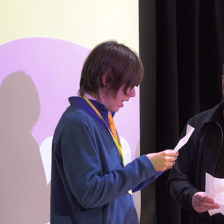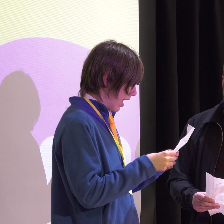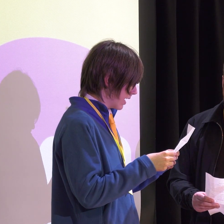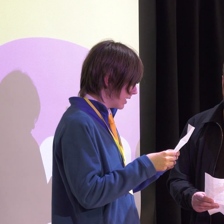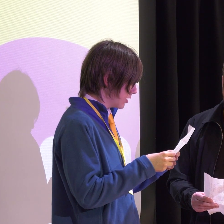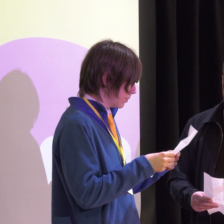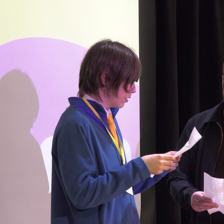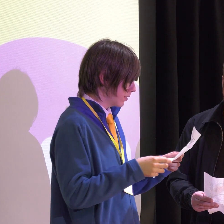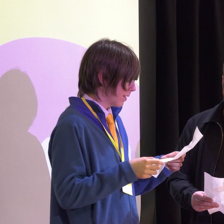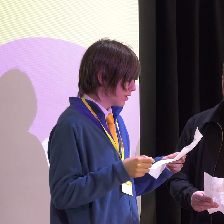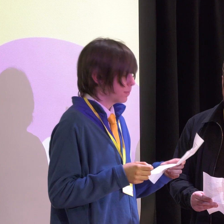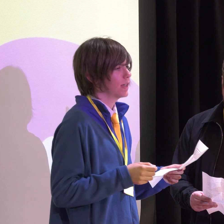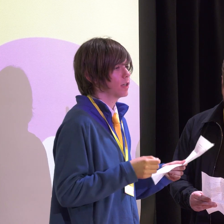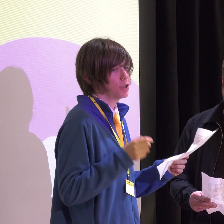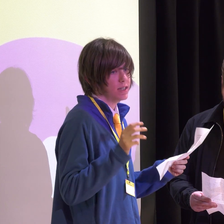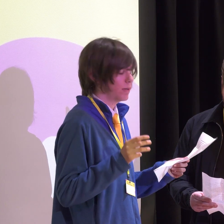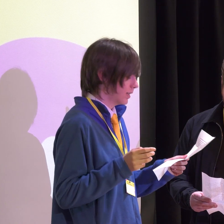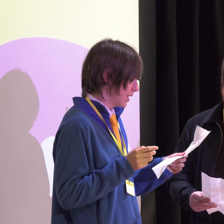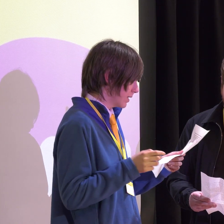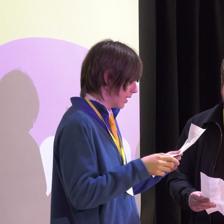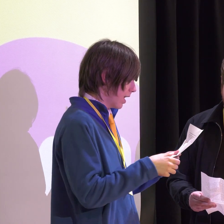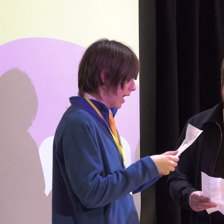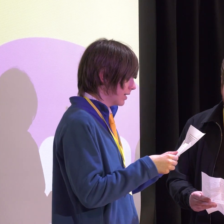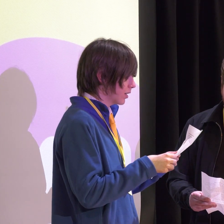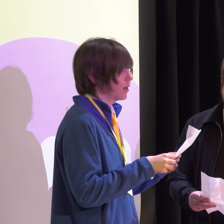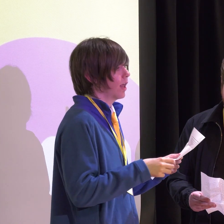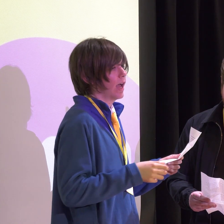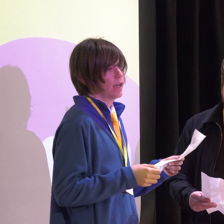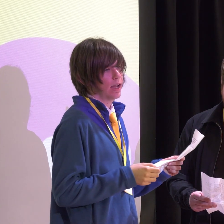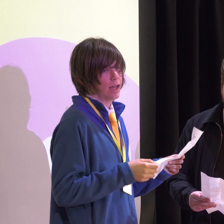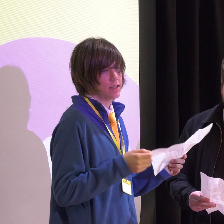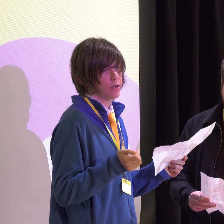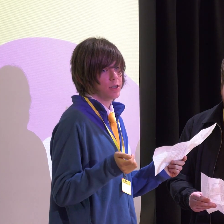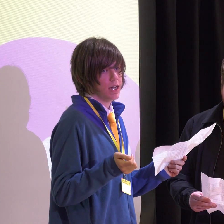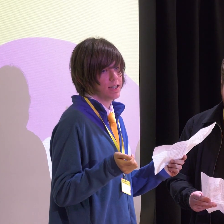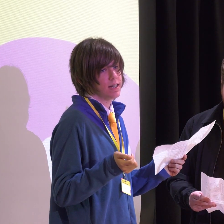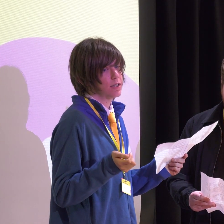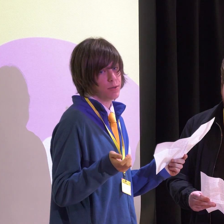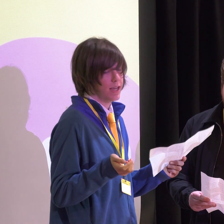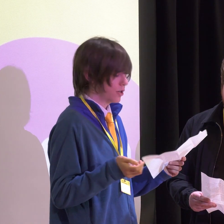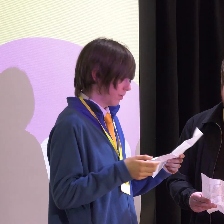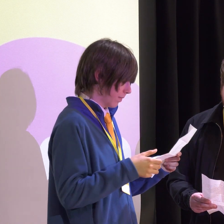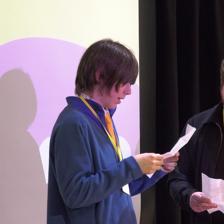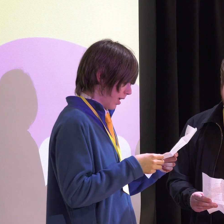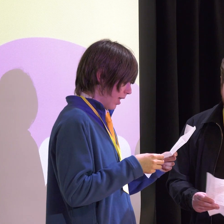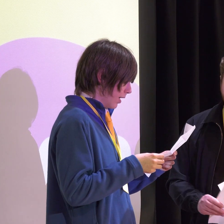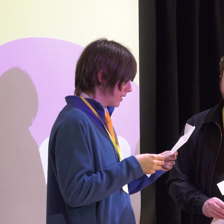as it teaches pupils about topics such as disabilities and and discourages ideas like discrimination.